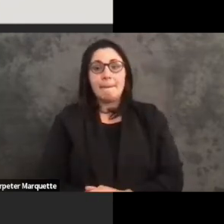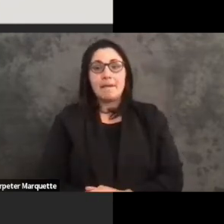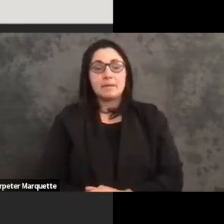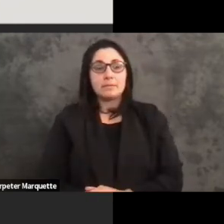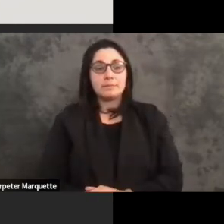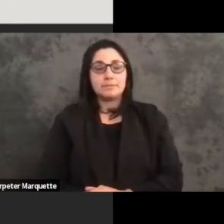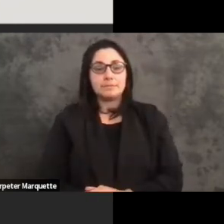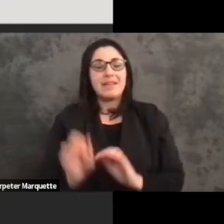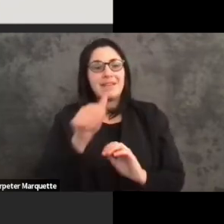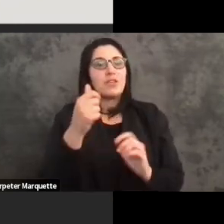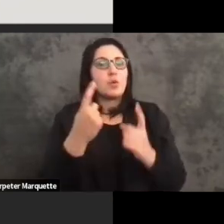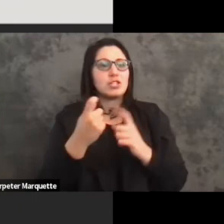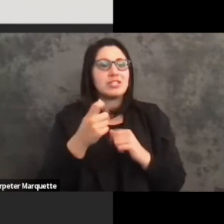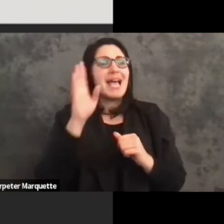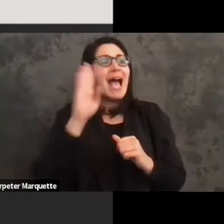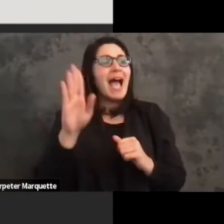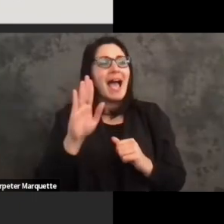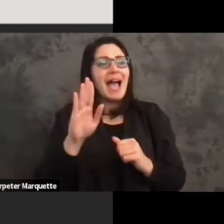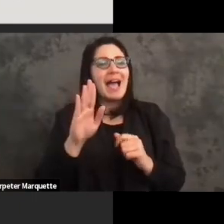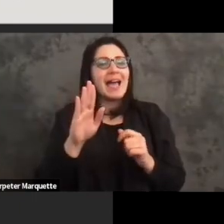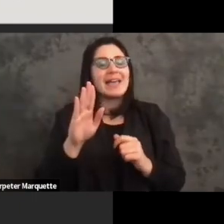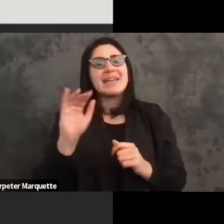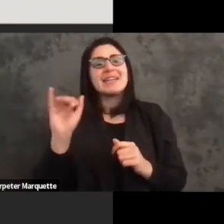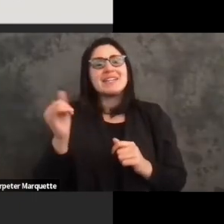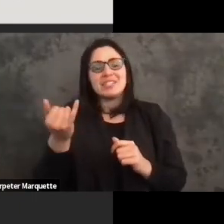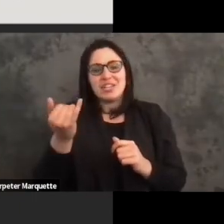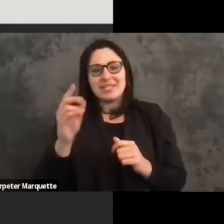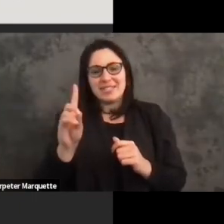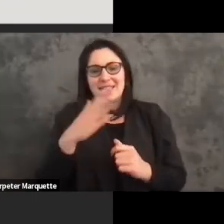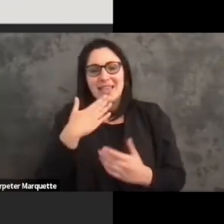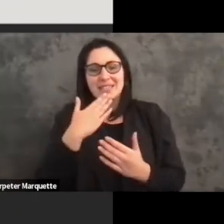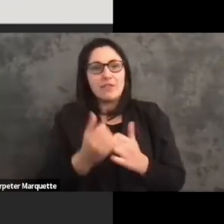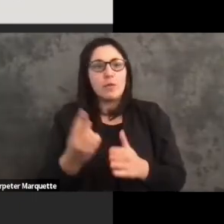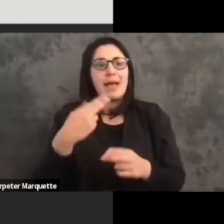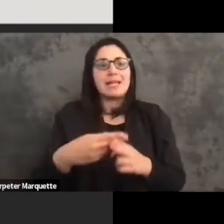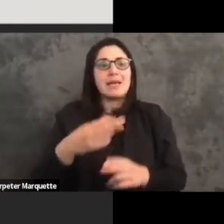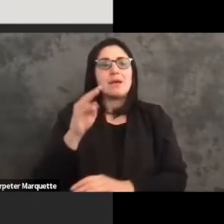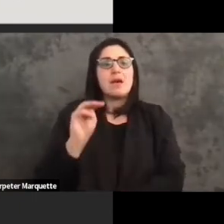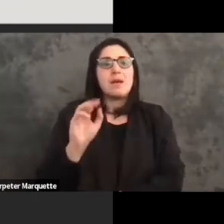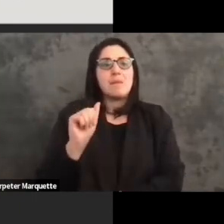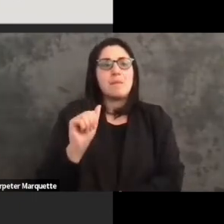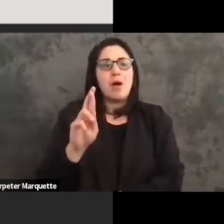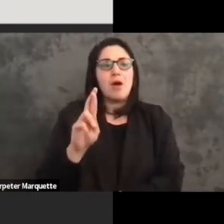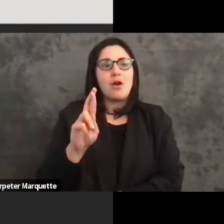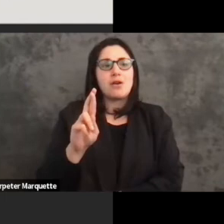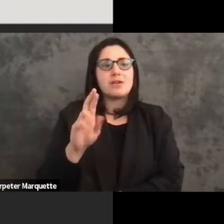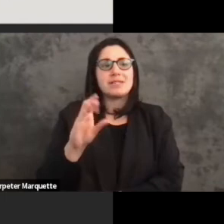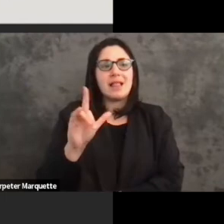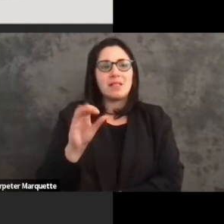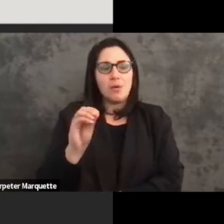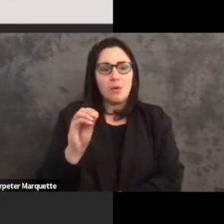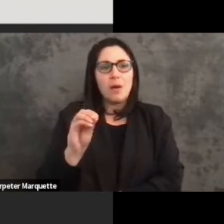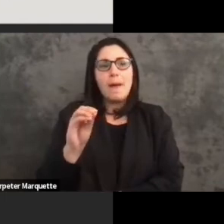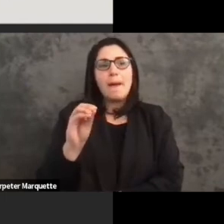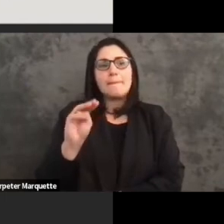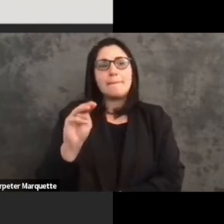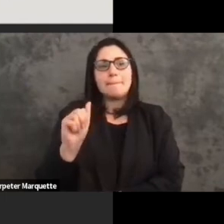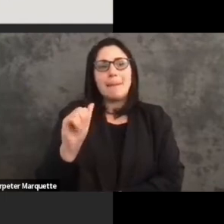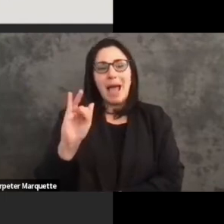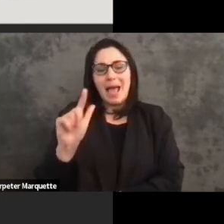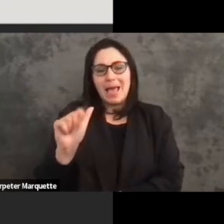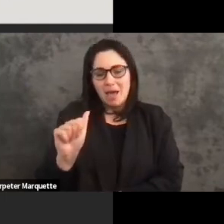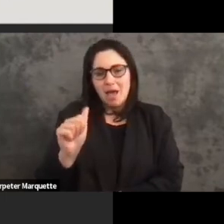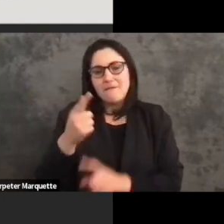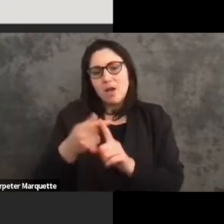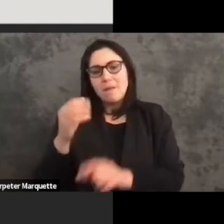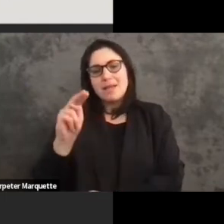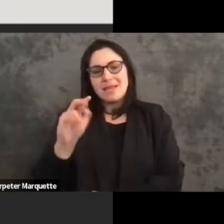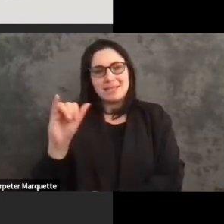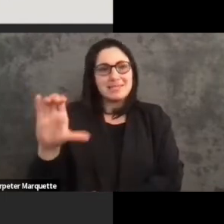We have some additional questions. Hi, thanks, JD and everyone working on this initiative.